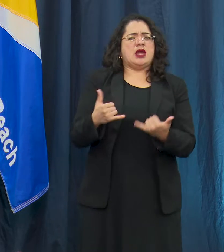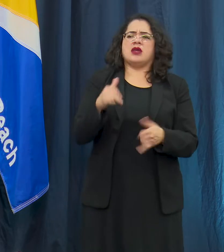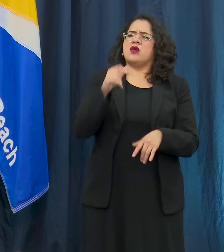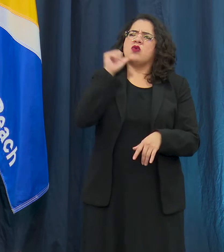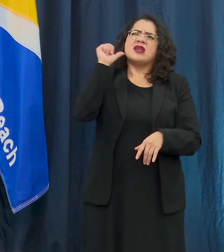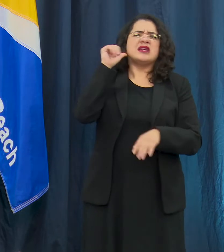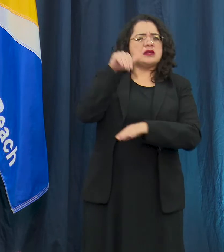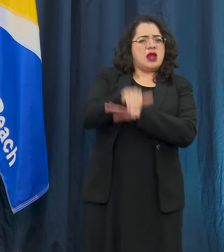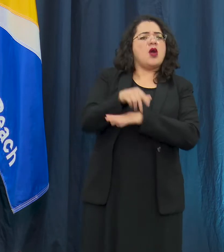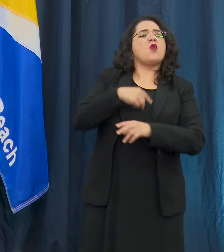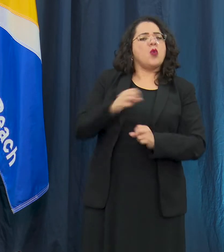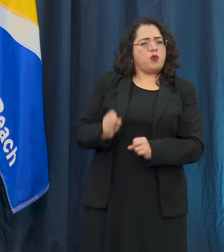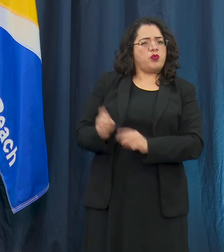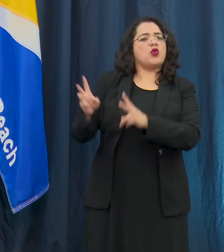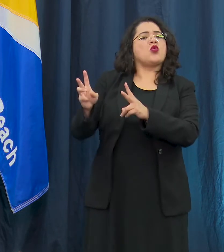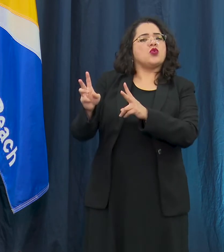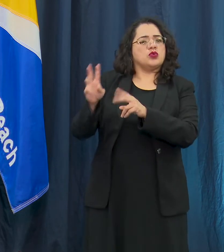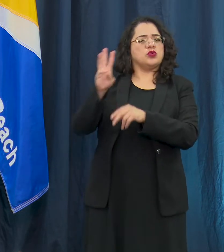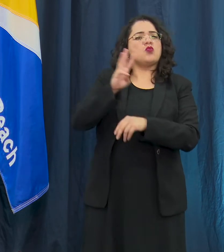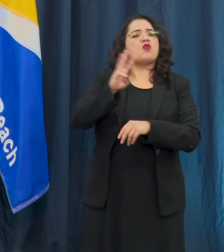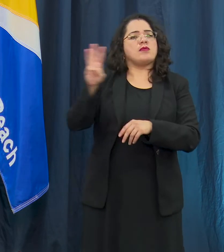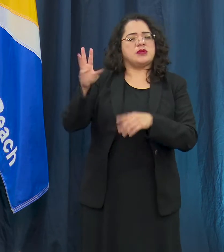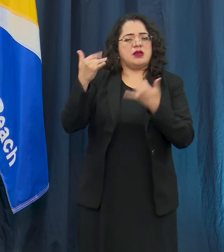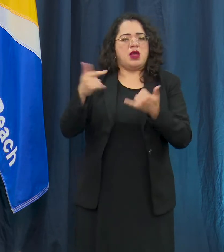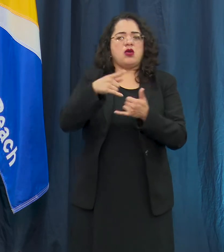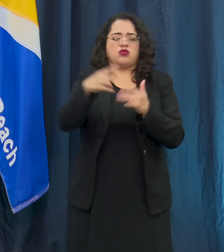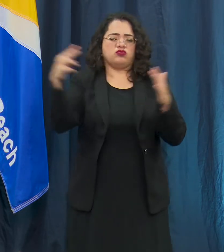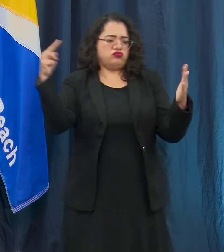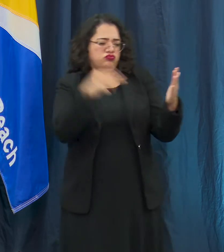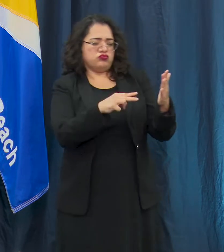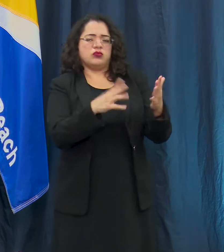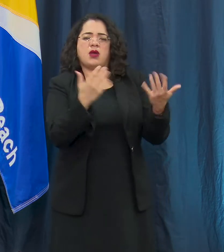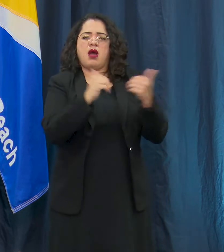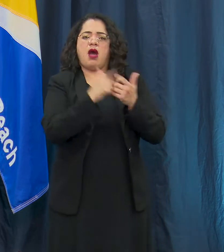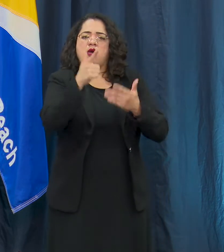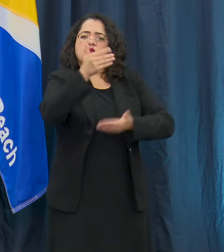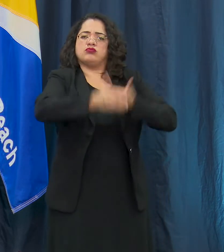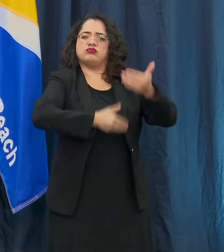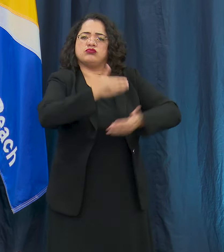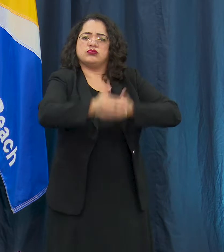at the city's website. We also want to require employees to wash or sanitize